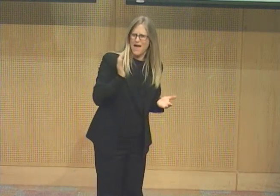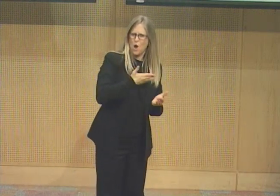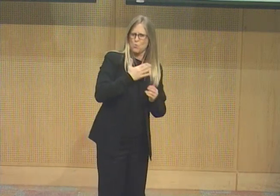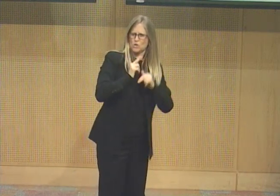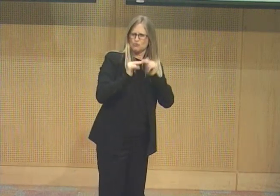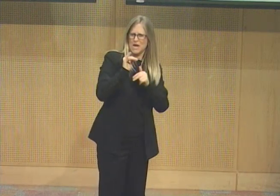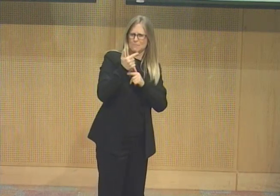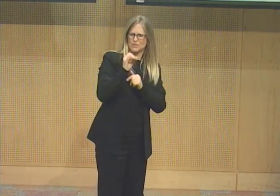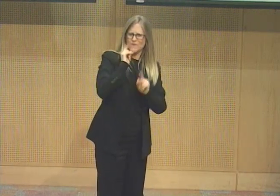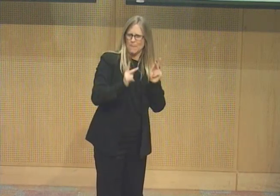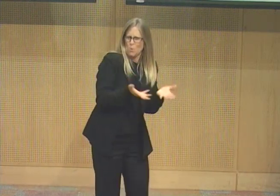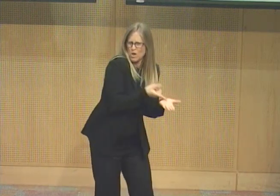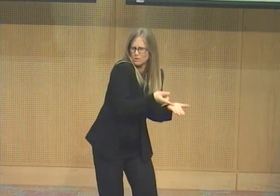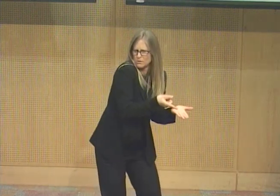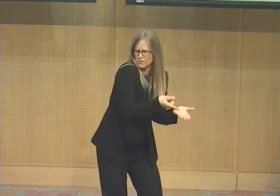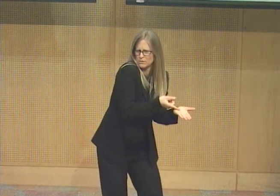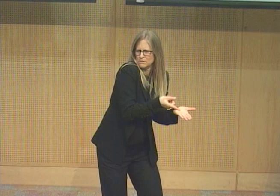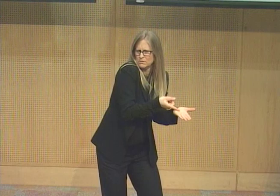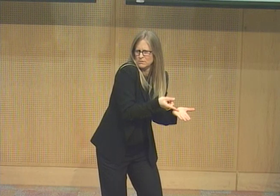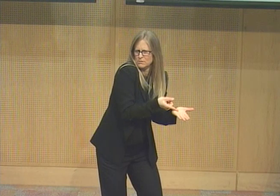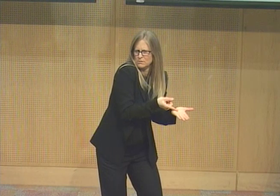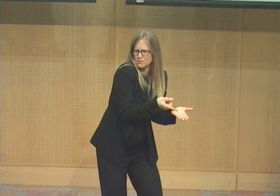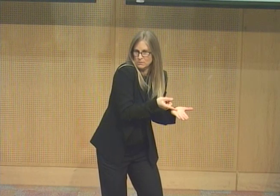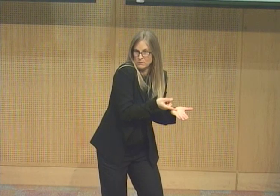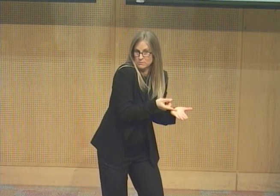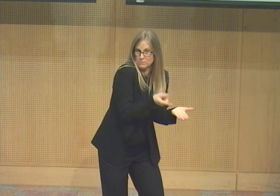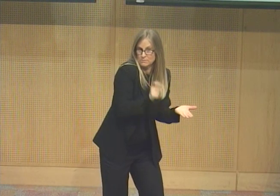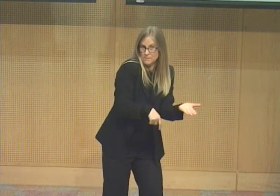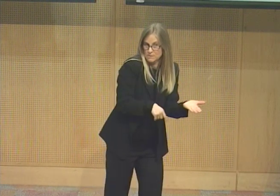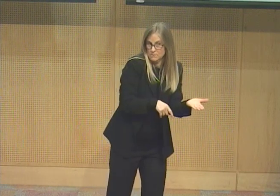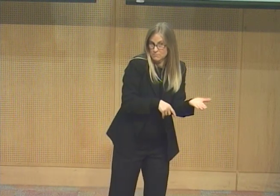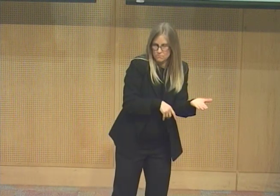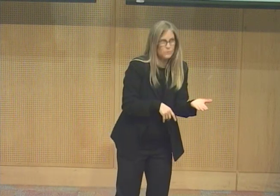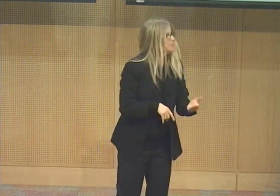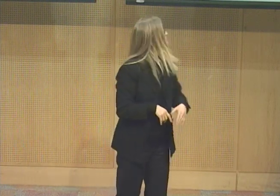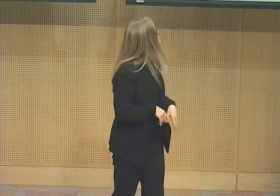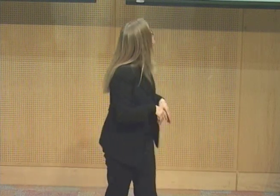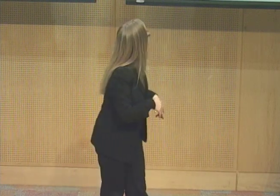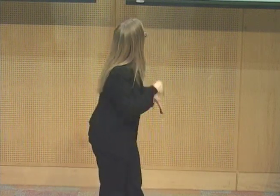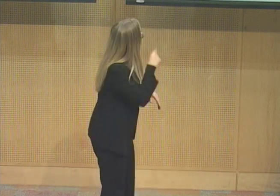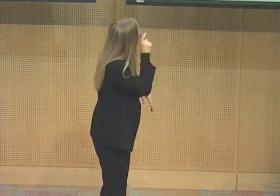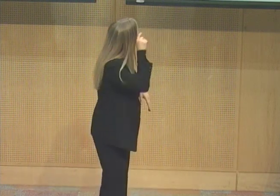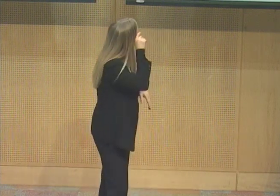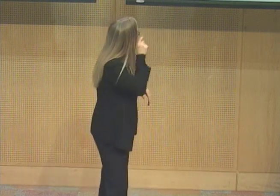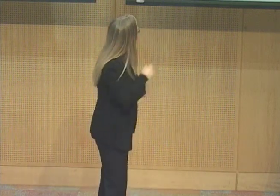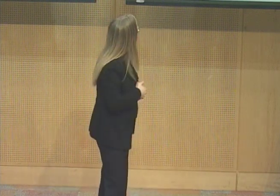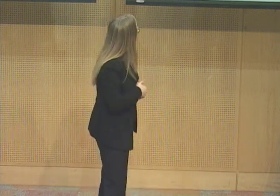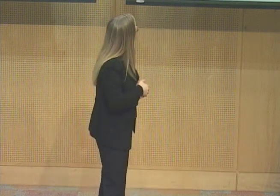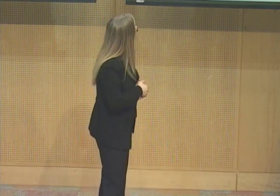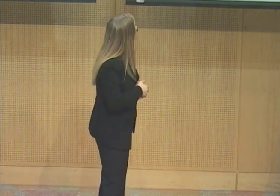so that I could then begin to analyze how the constructed image of Deaf people begins to arise.